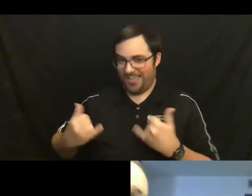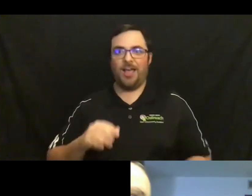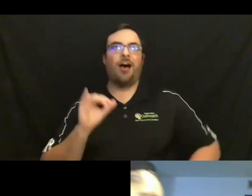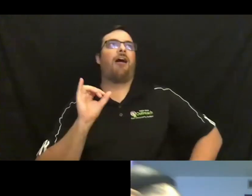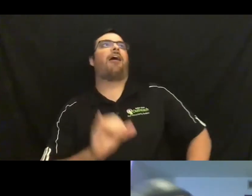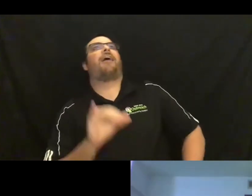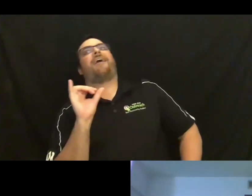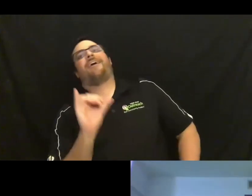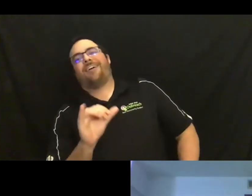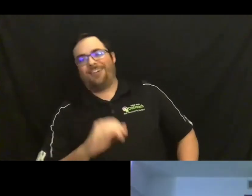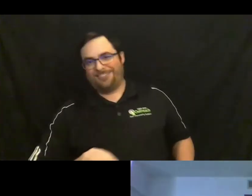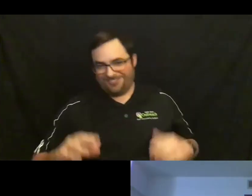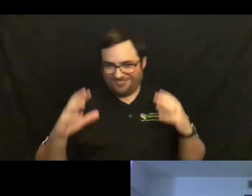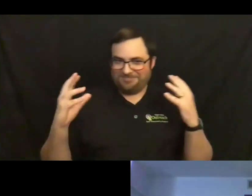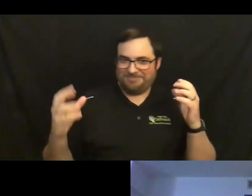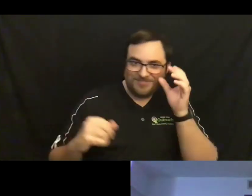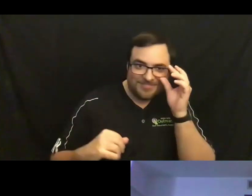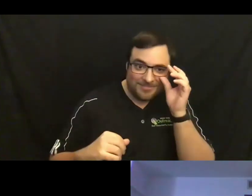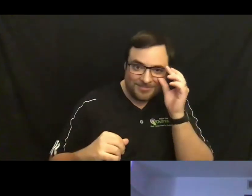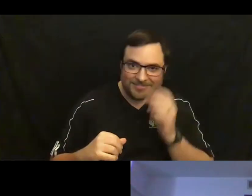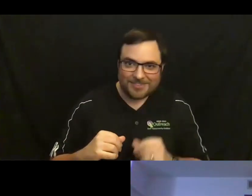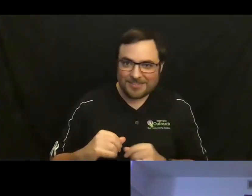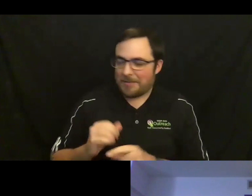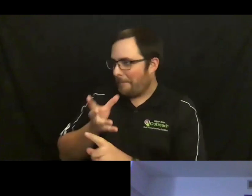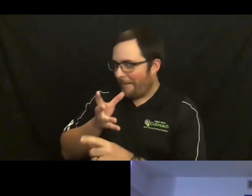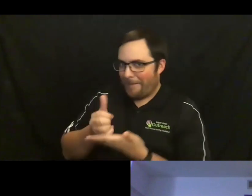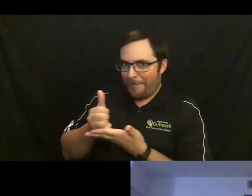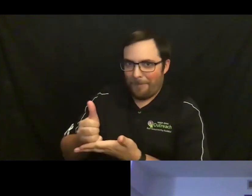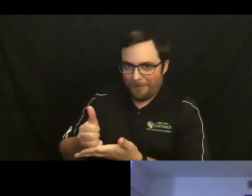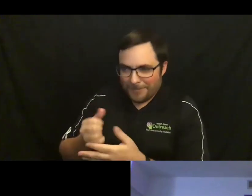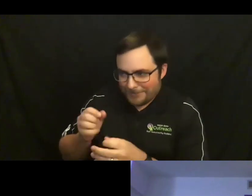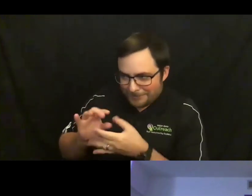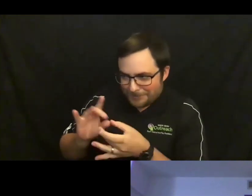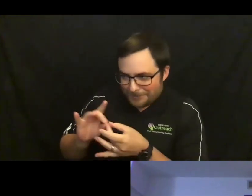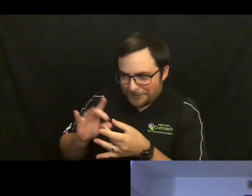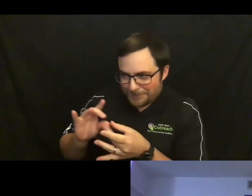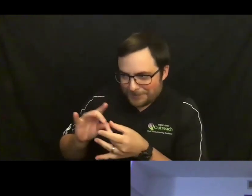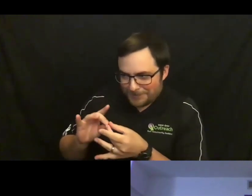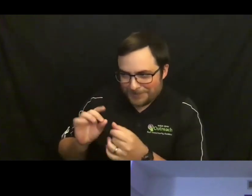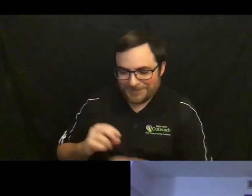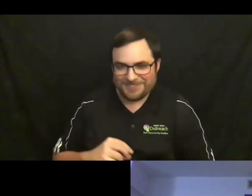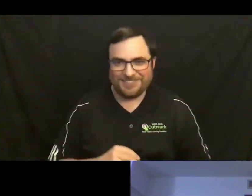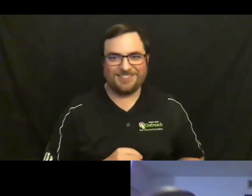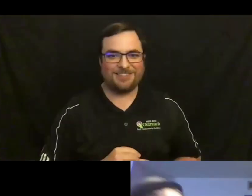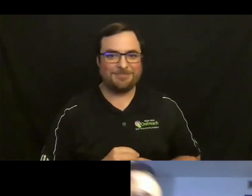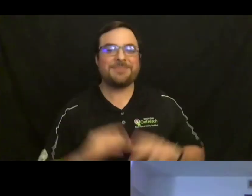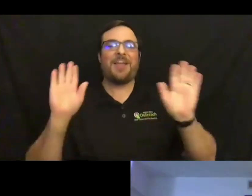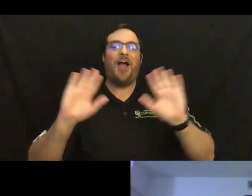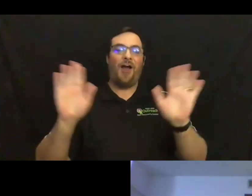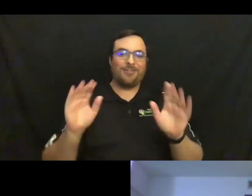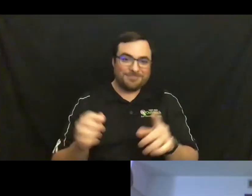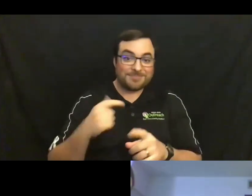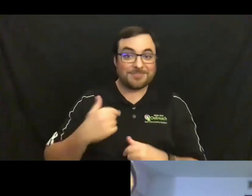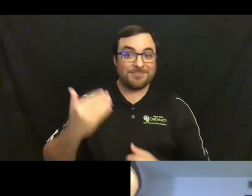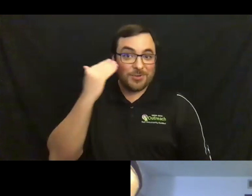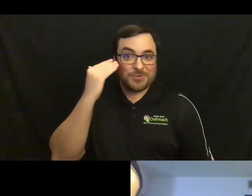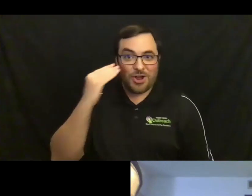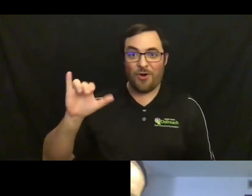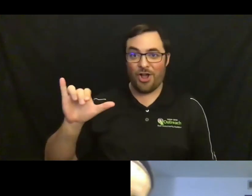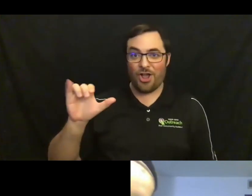Gavin: Oh! Did you know that Yoda has a last name?